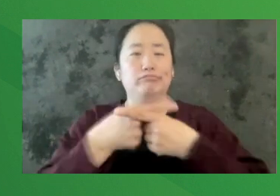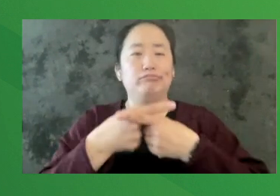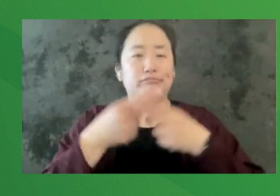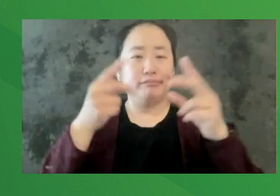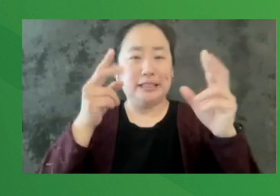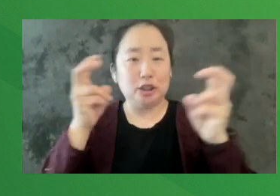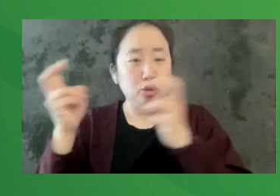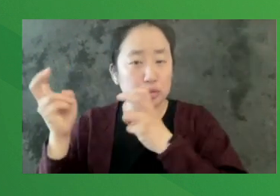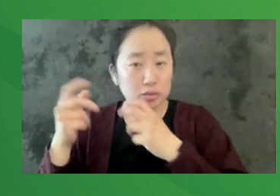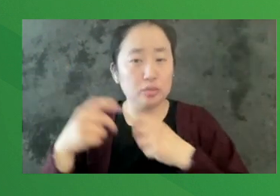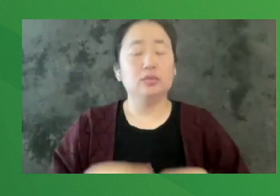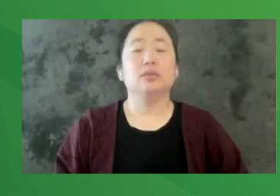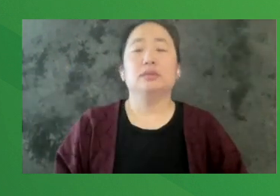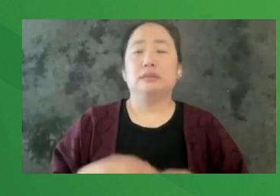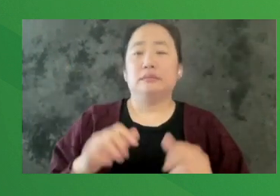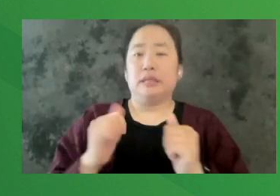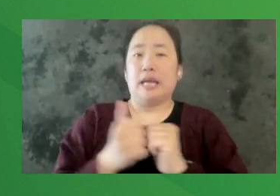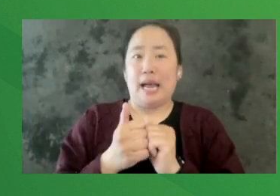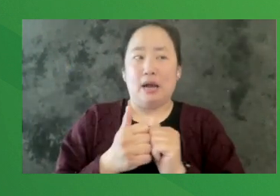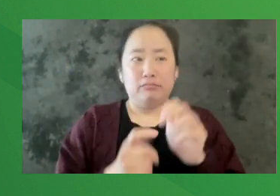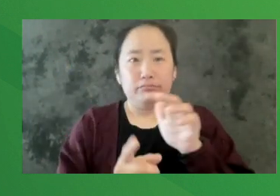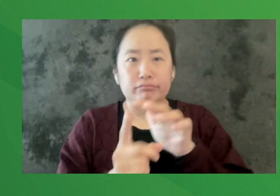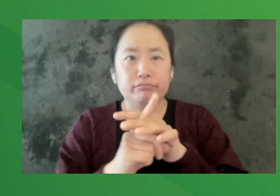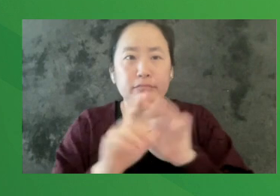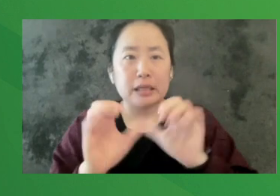and how we get those in the classroom and how we talk about them and how we engage in them.